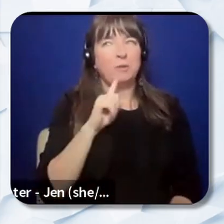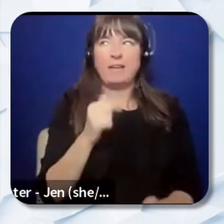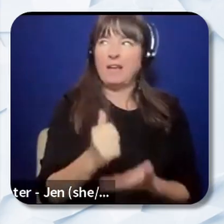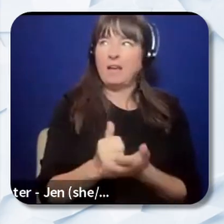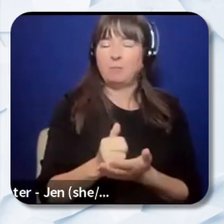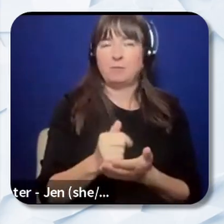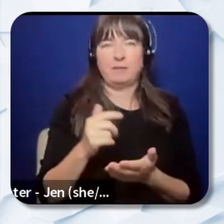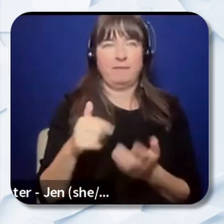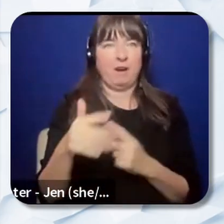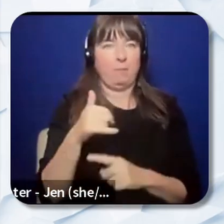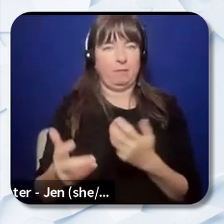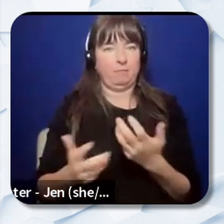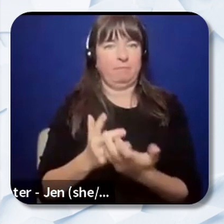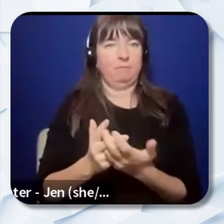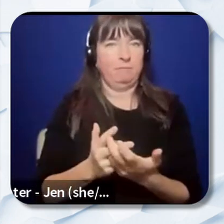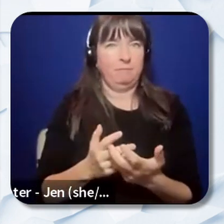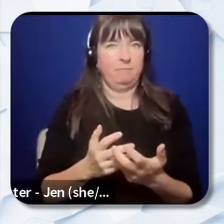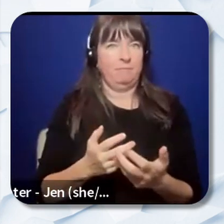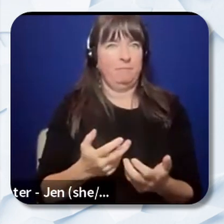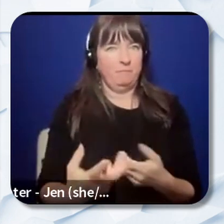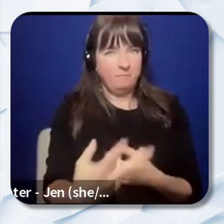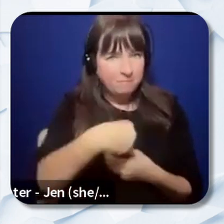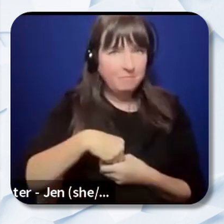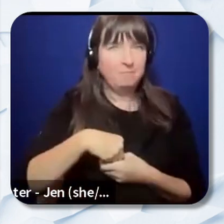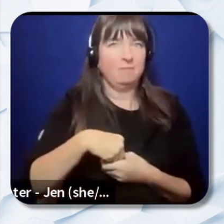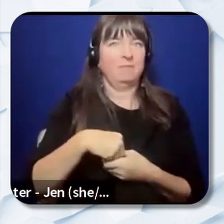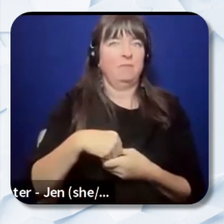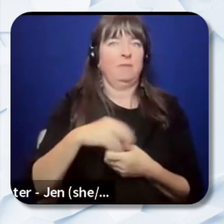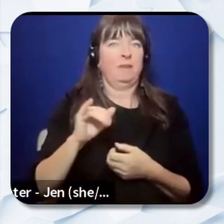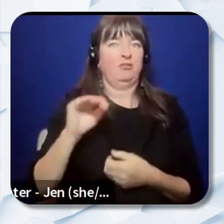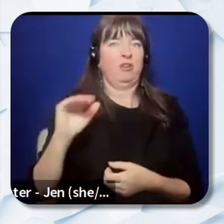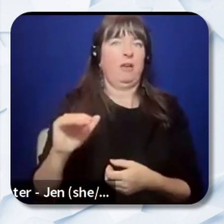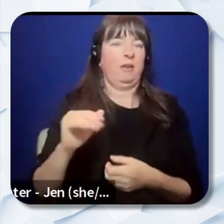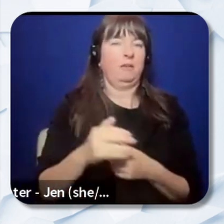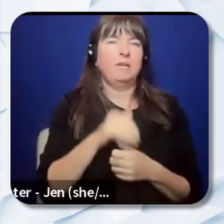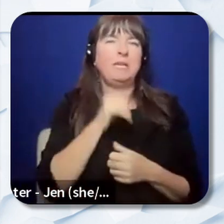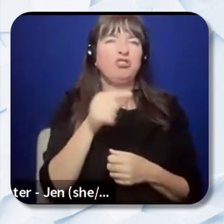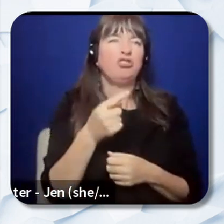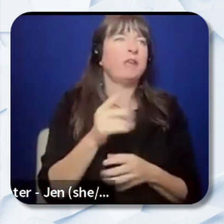inclusion like like deep in inclusion not just you know a few adaptations here but really looking